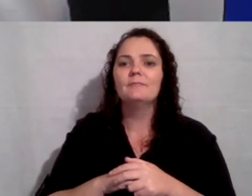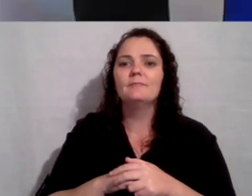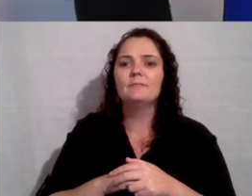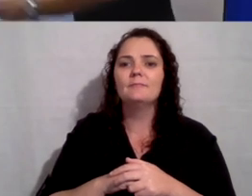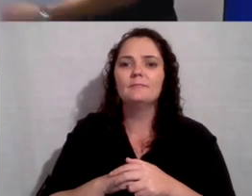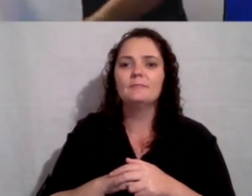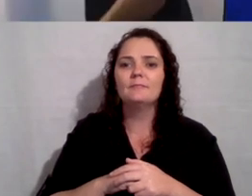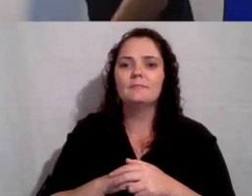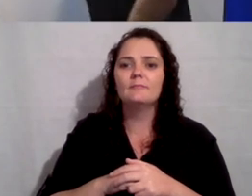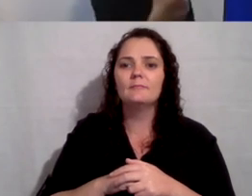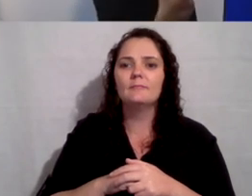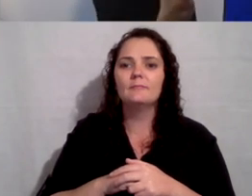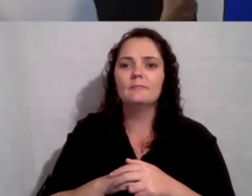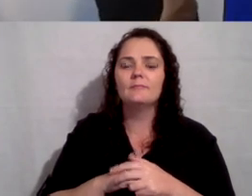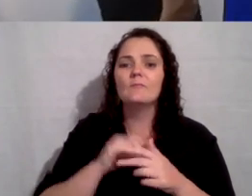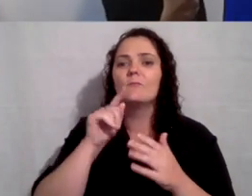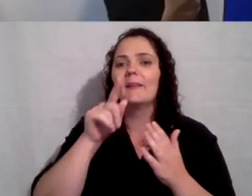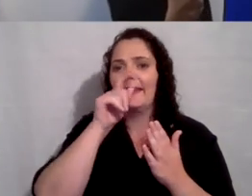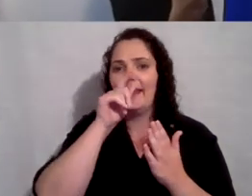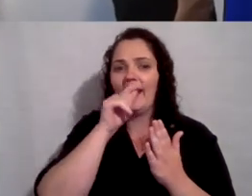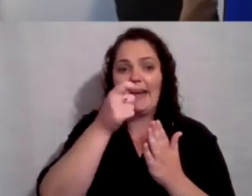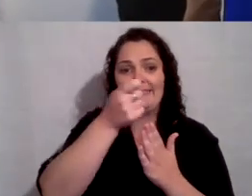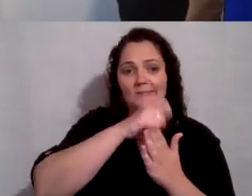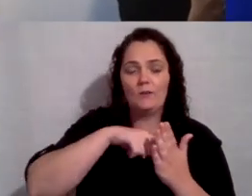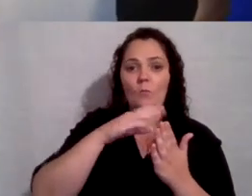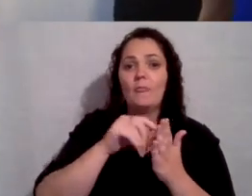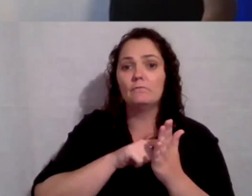can do two things, I can cut the outside edge by erasing